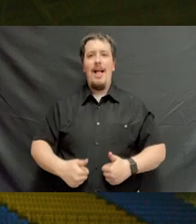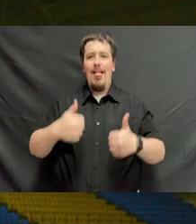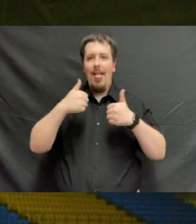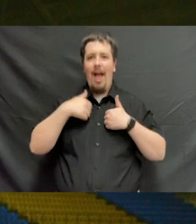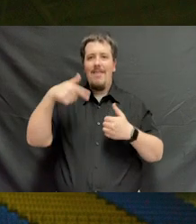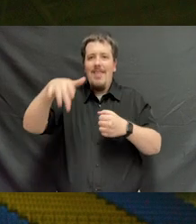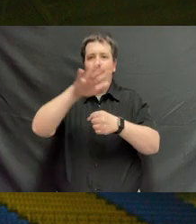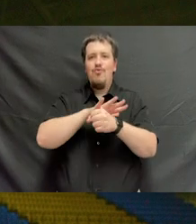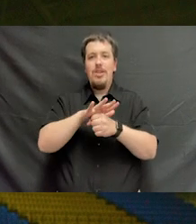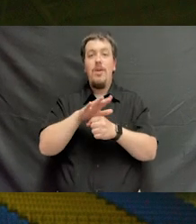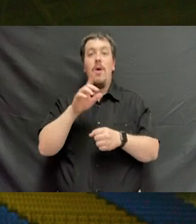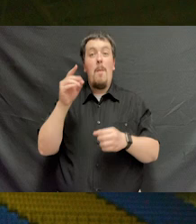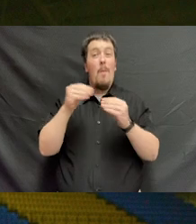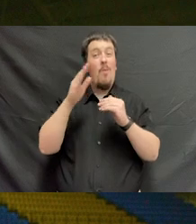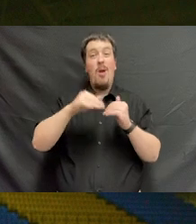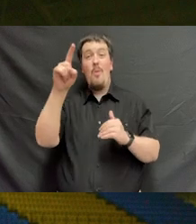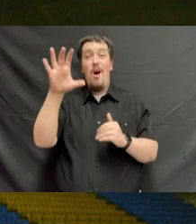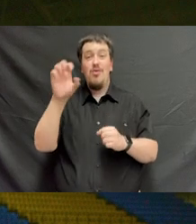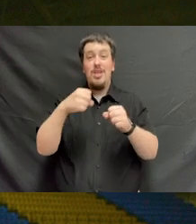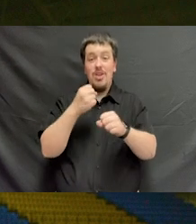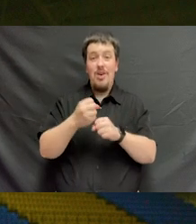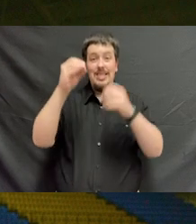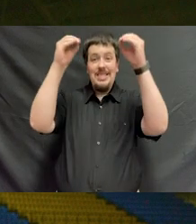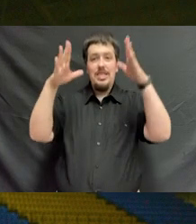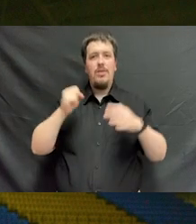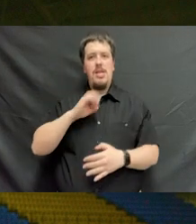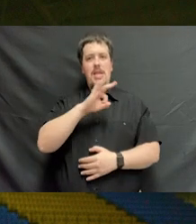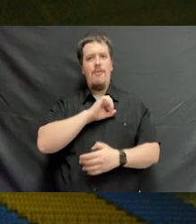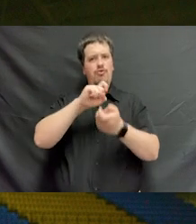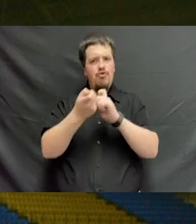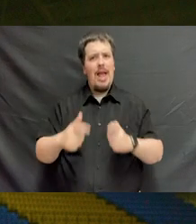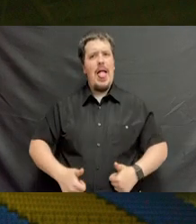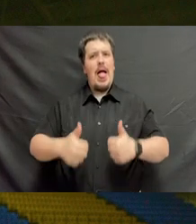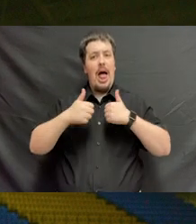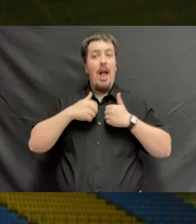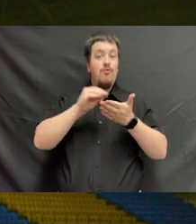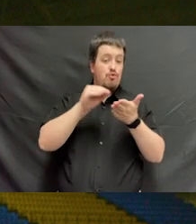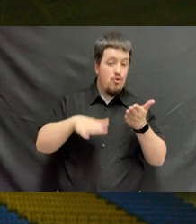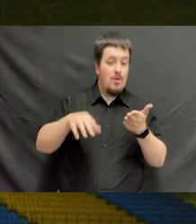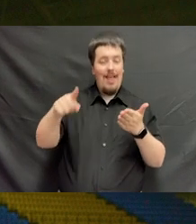For more than 100 years, our faculty and staff have transformed the lives of both our students and the region as a whole.